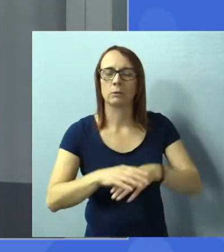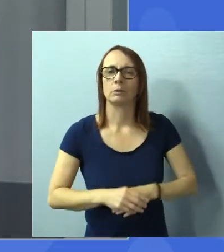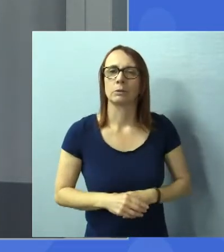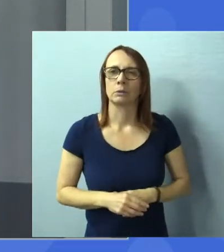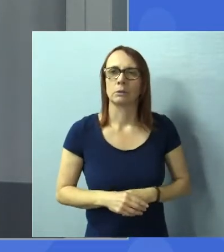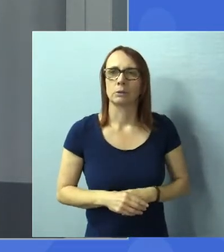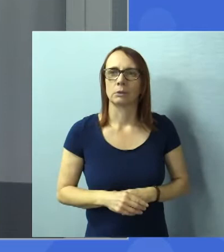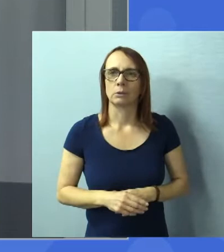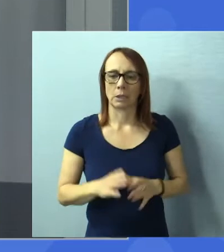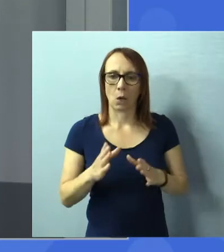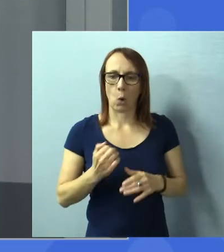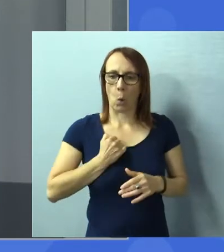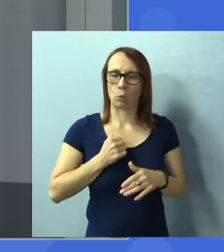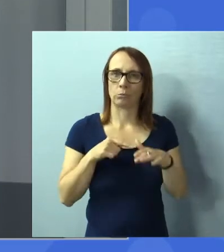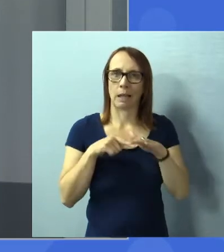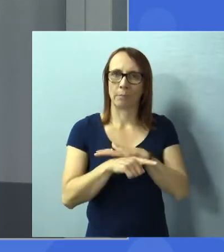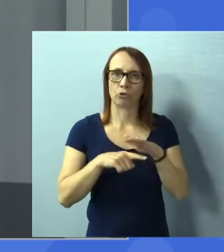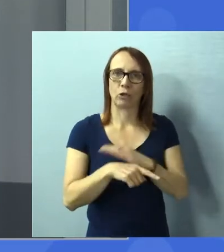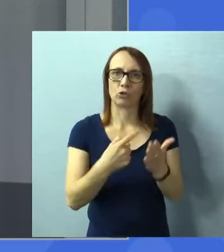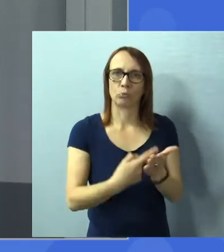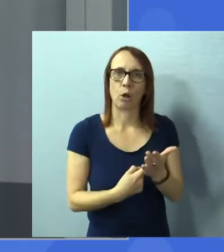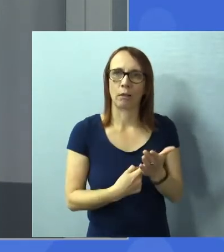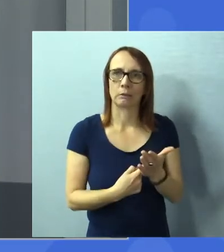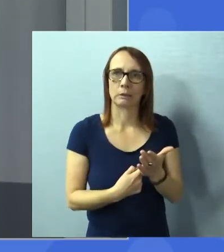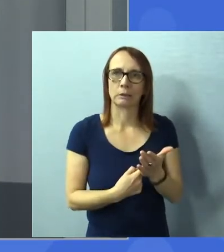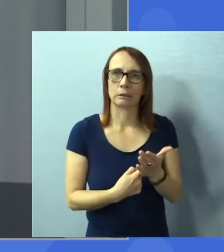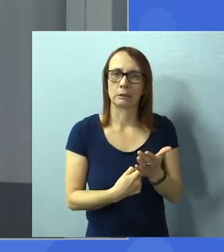say our own immigration policies because Scotland's needs post breaks it will be